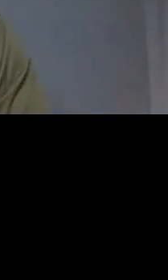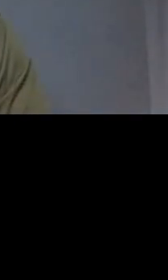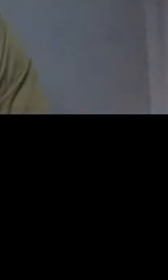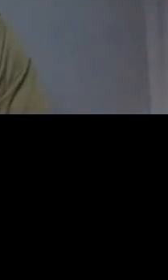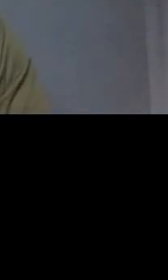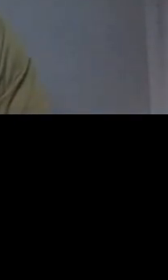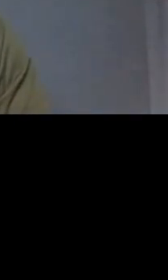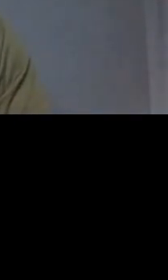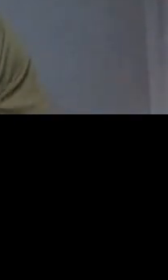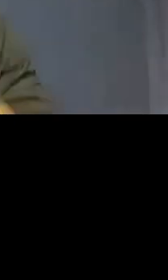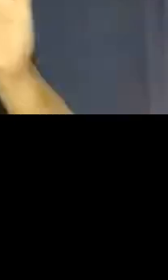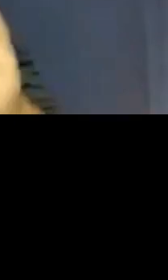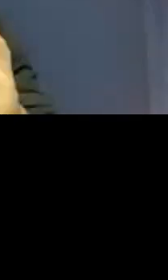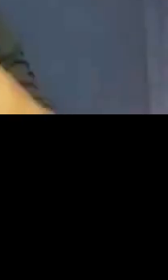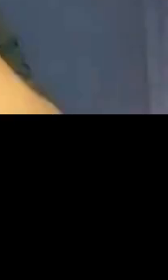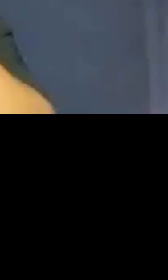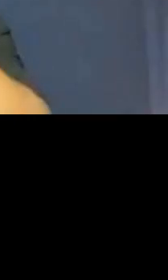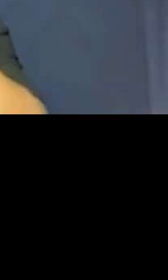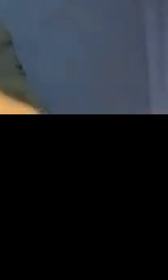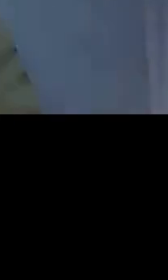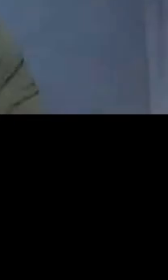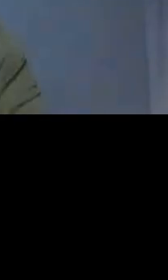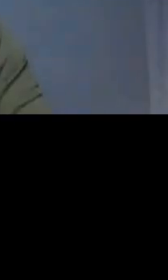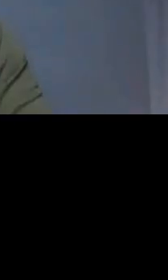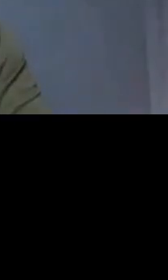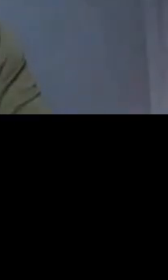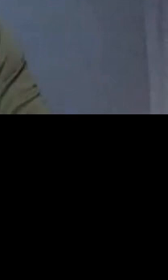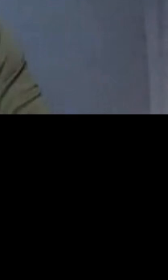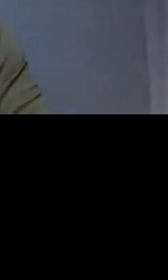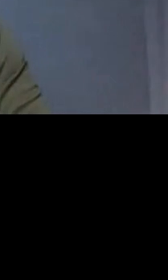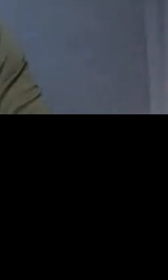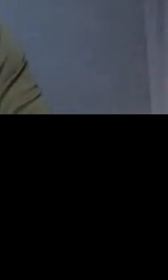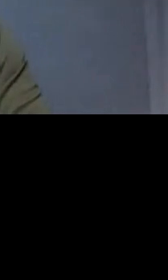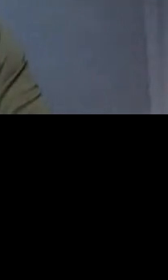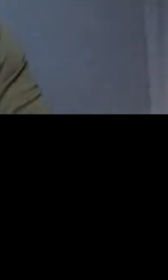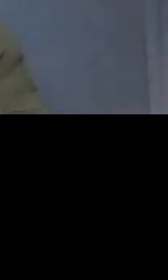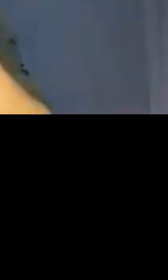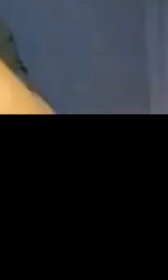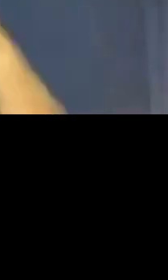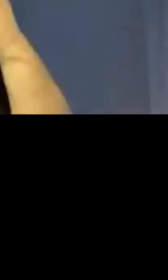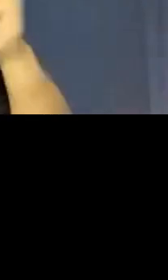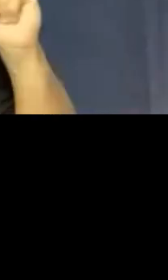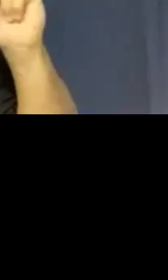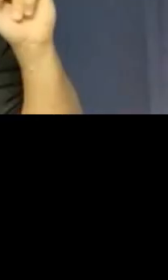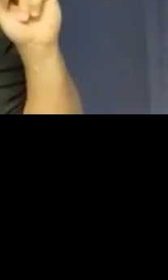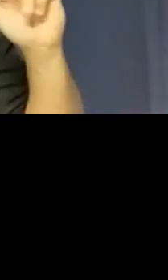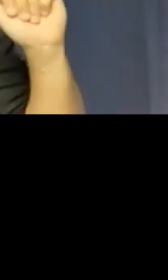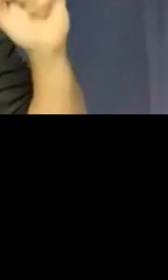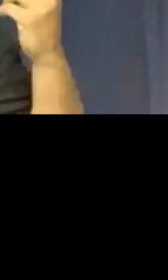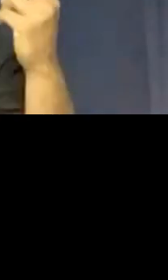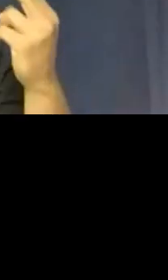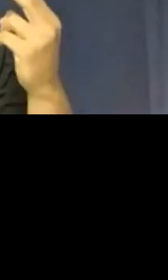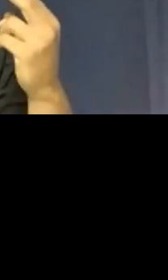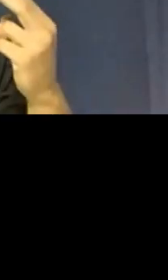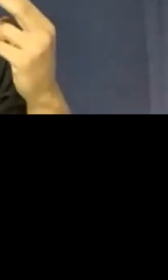Awesome. So it looks like Hannah, you have some threads that are going.